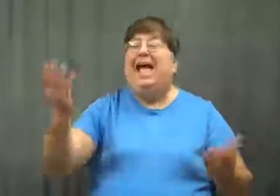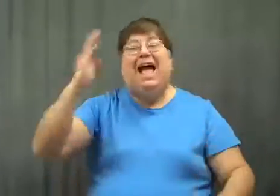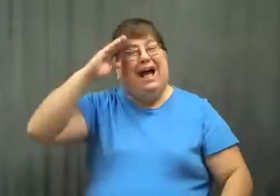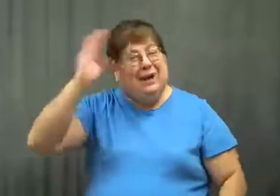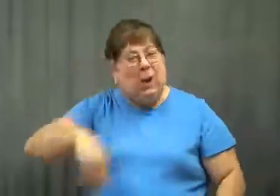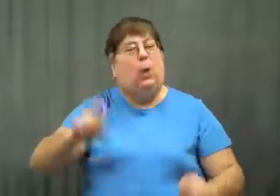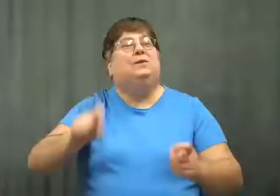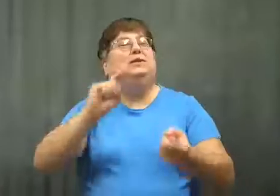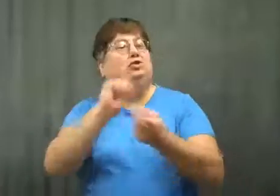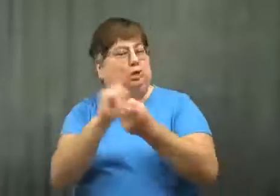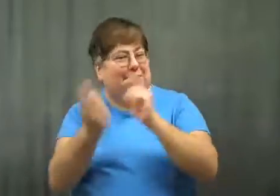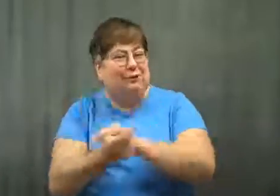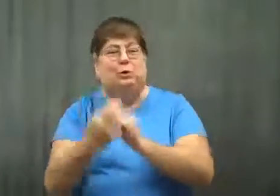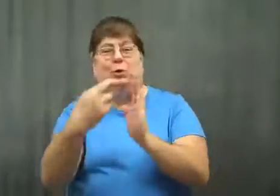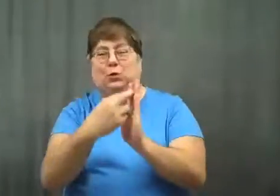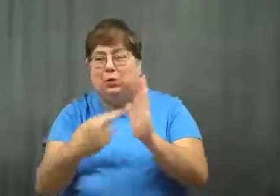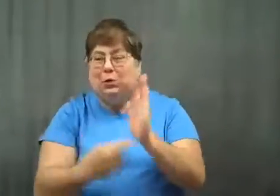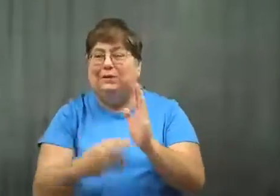They agree the law needs to be changed, but not by asking for papers,